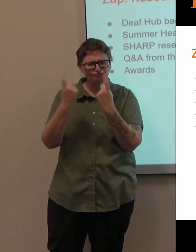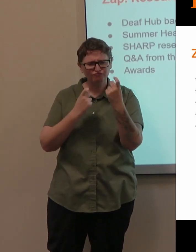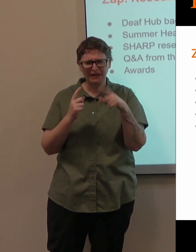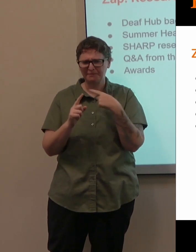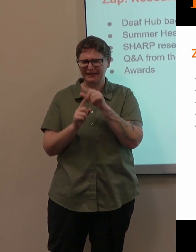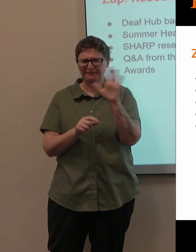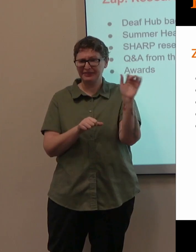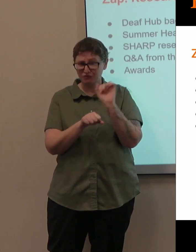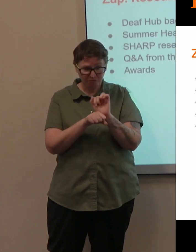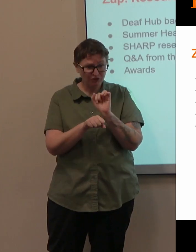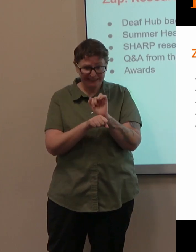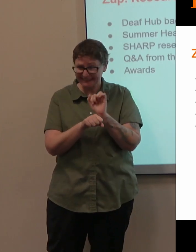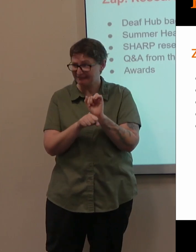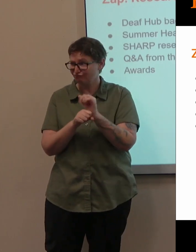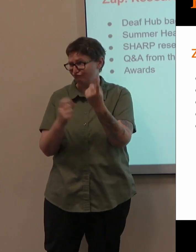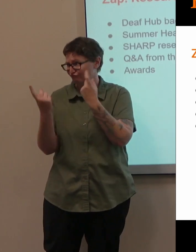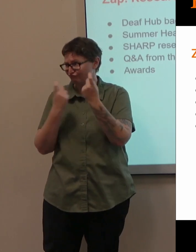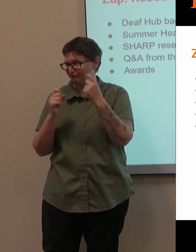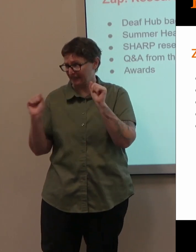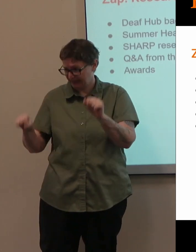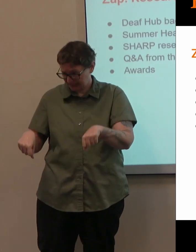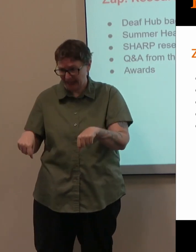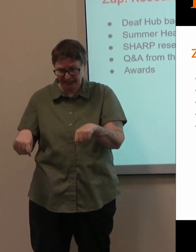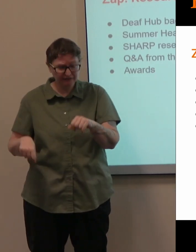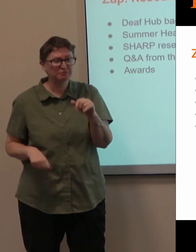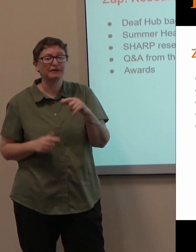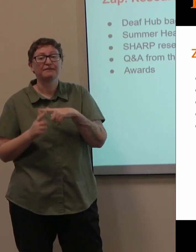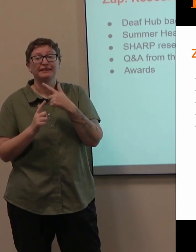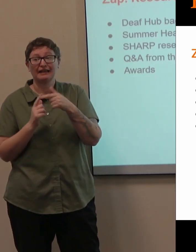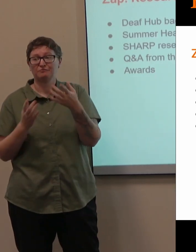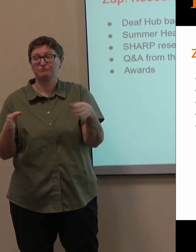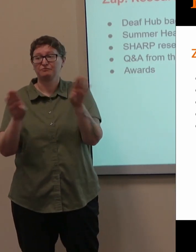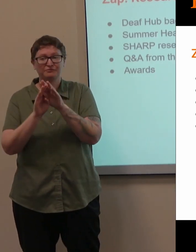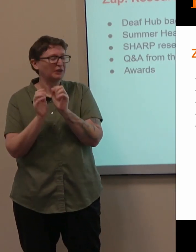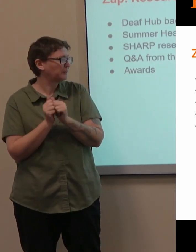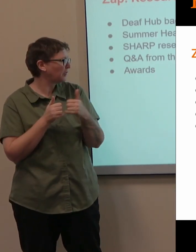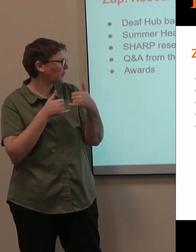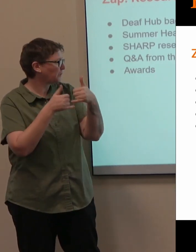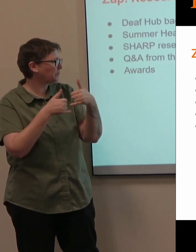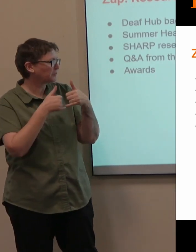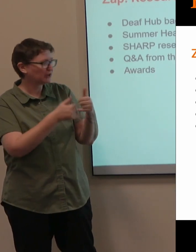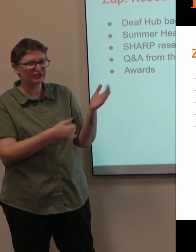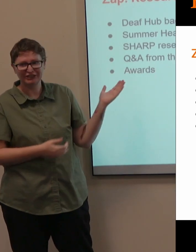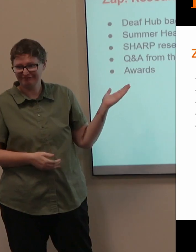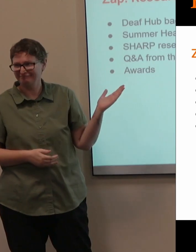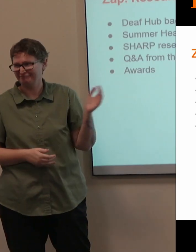And then to close, we will have awards and that is the agenda for today. I'm really looking forward to it.